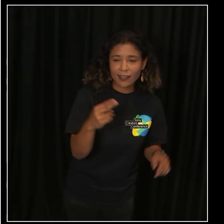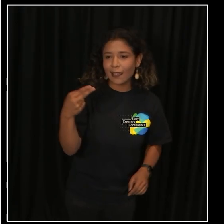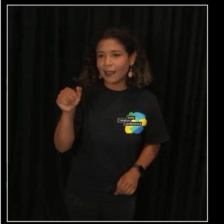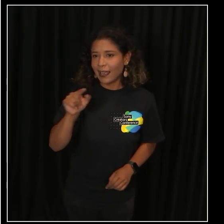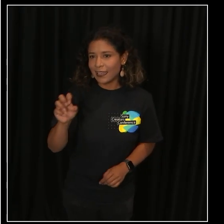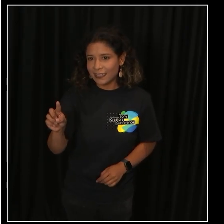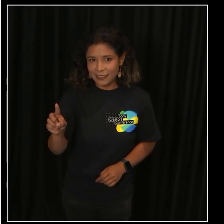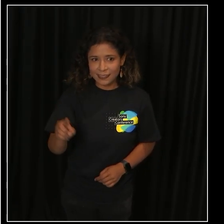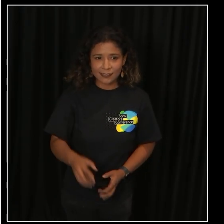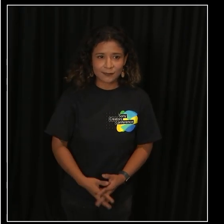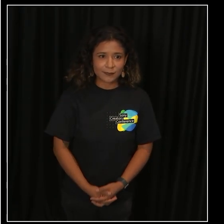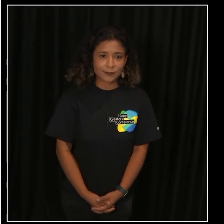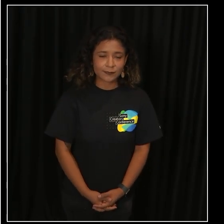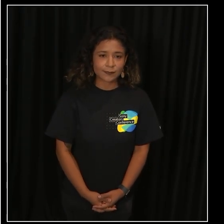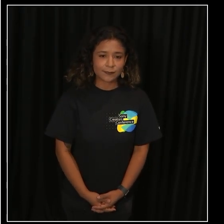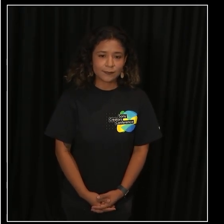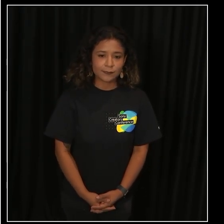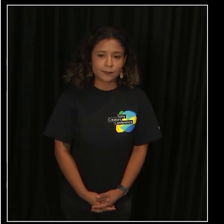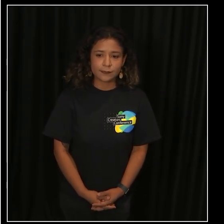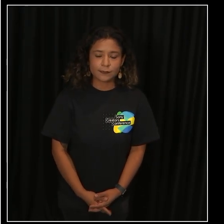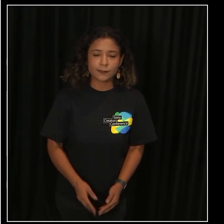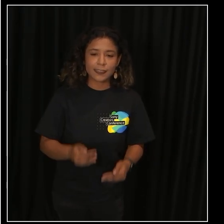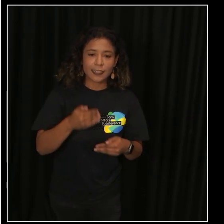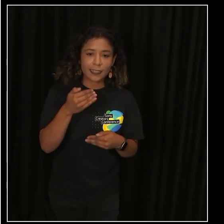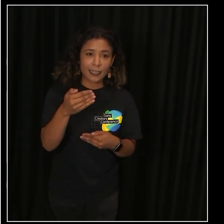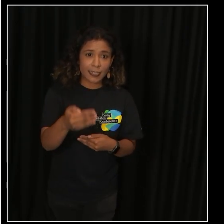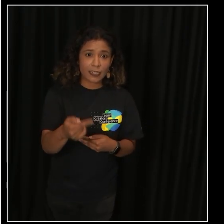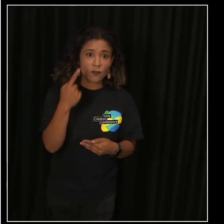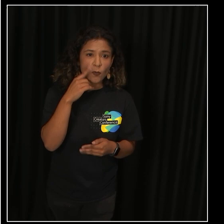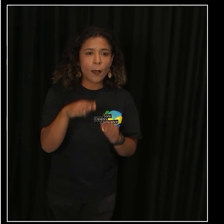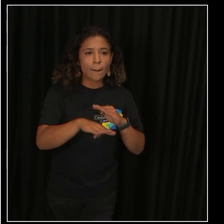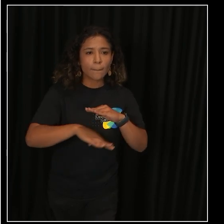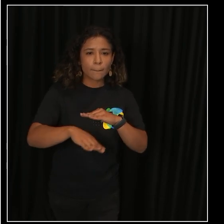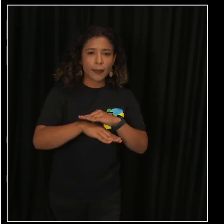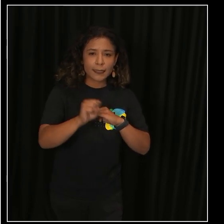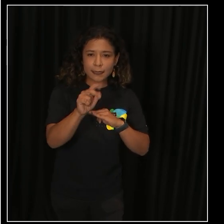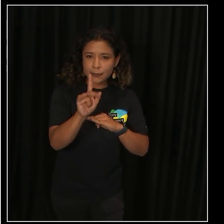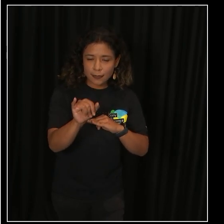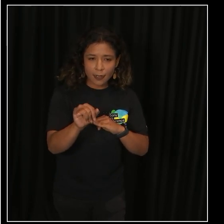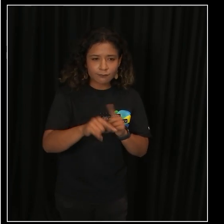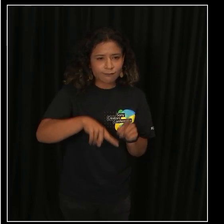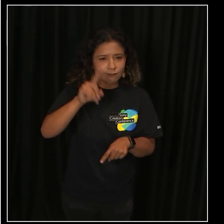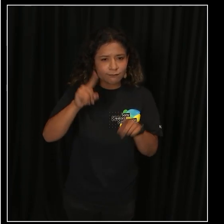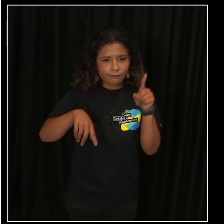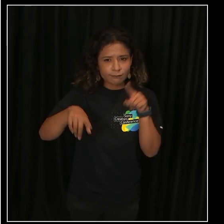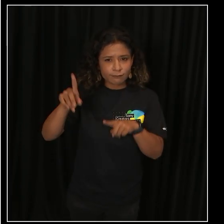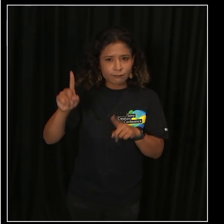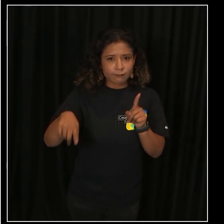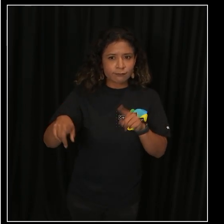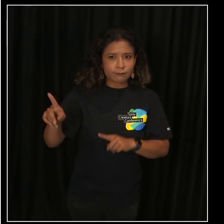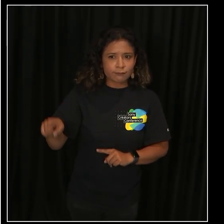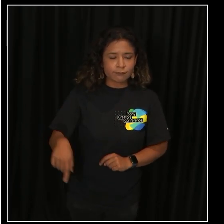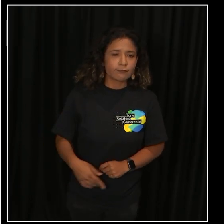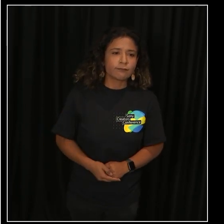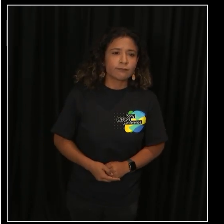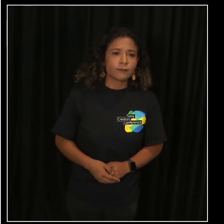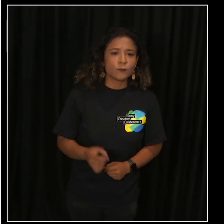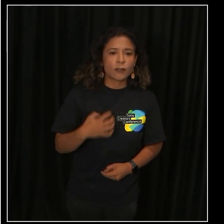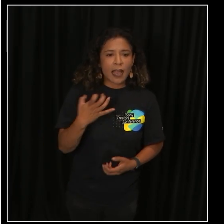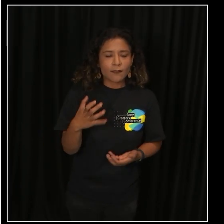Next is about the Basis Sky for cloudy skies. Scenes the scattering changes rapidly during the formation of high clouds,